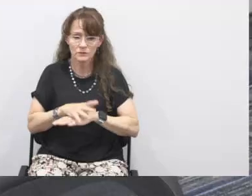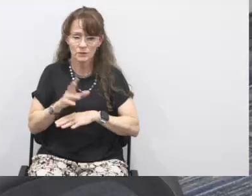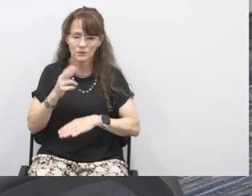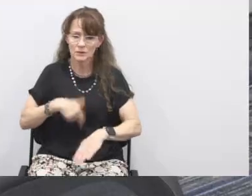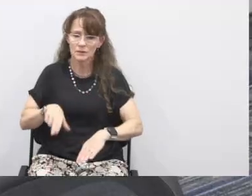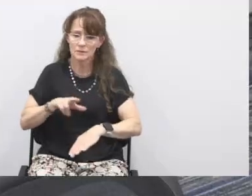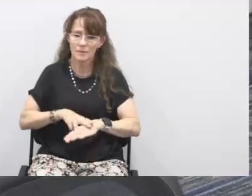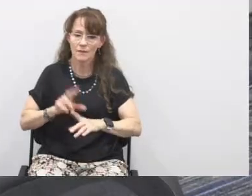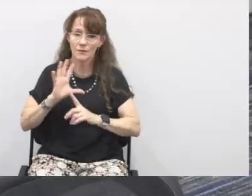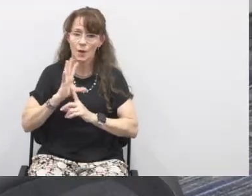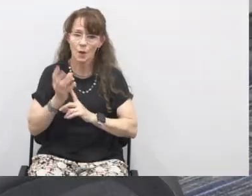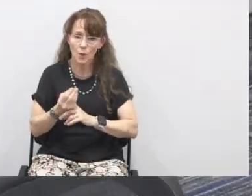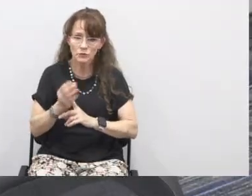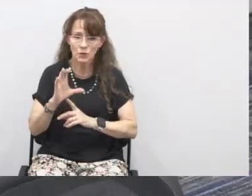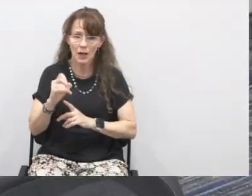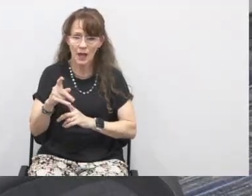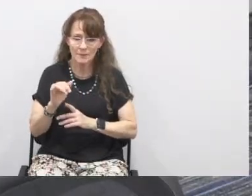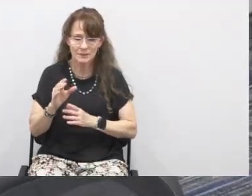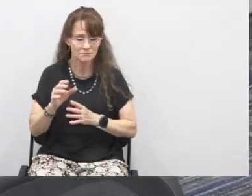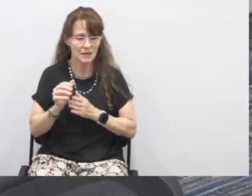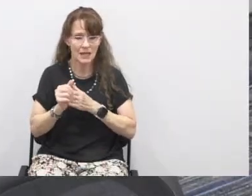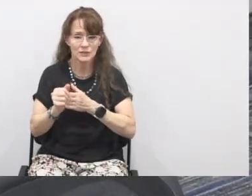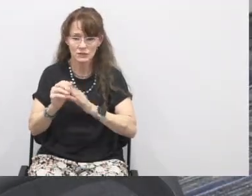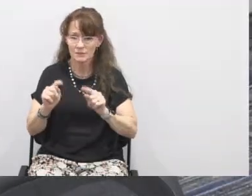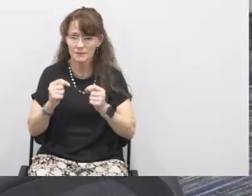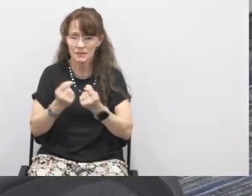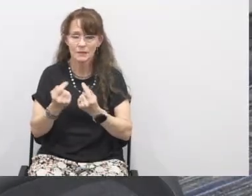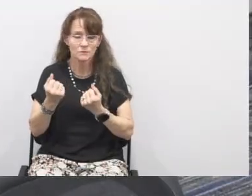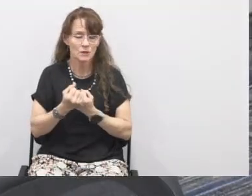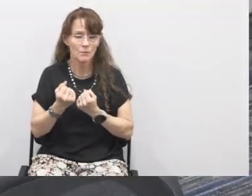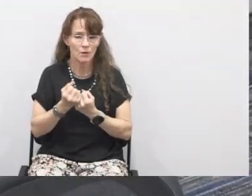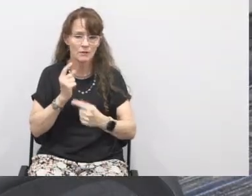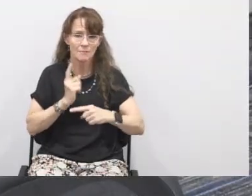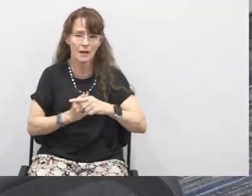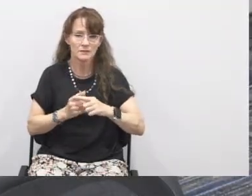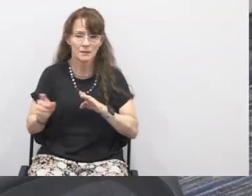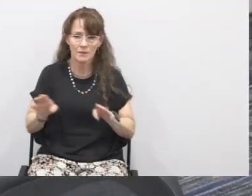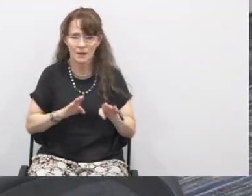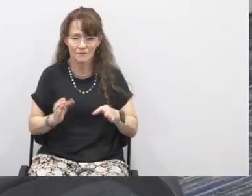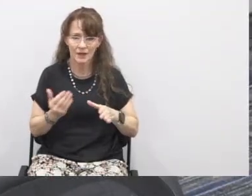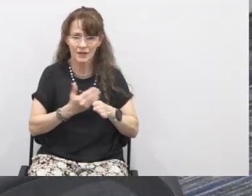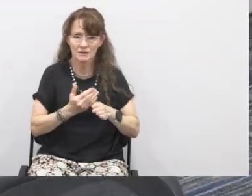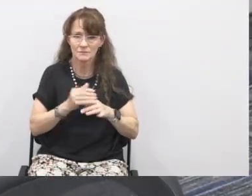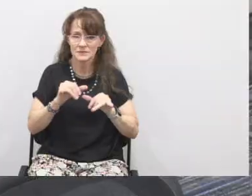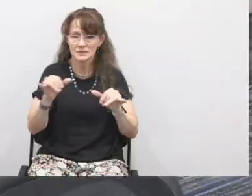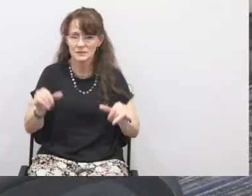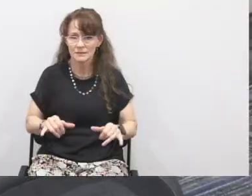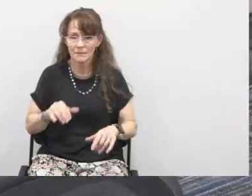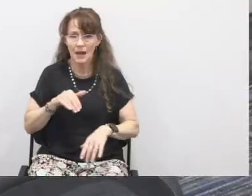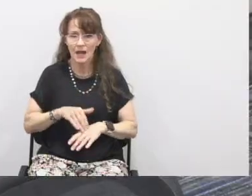the culture climate leadership team supporting their positive behavior intervention systems at the school sites.